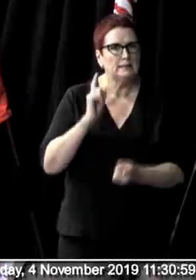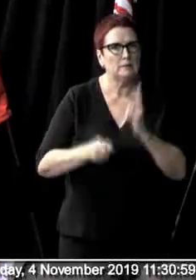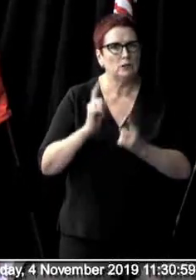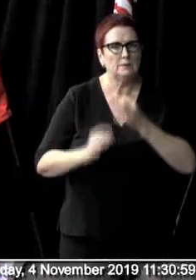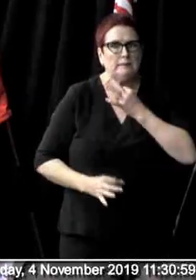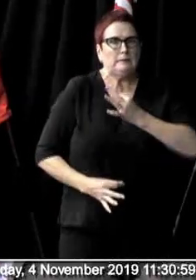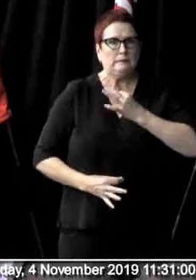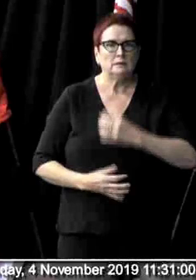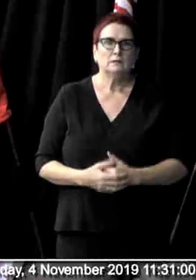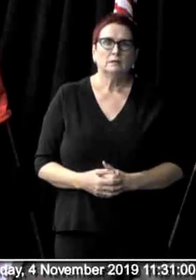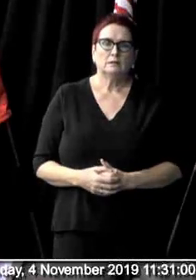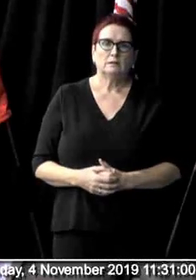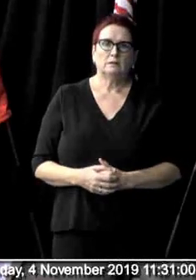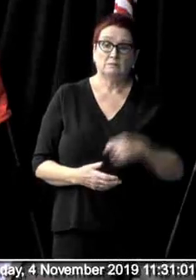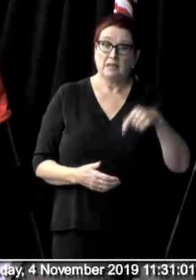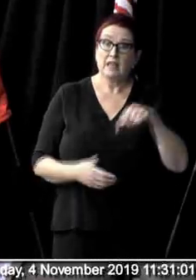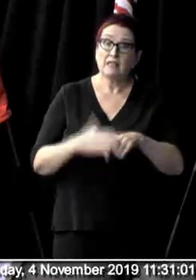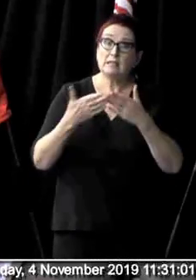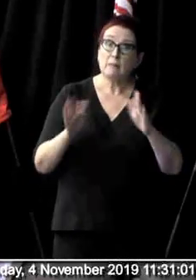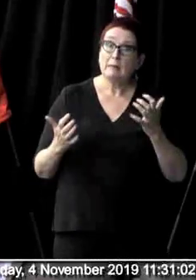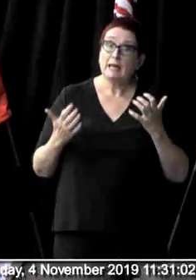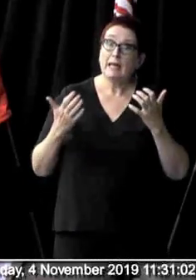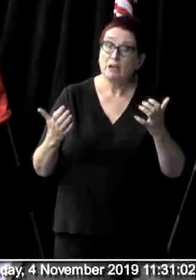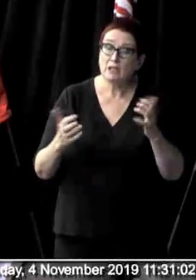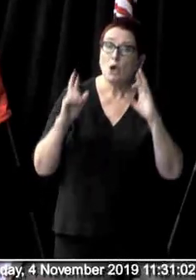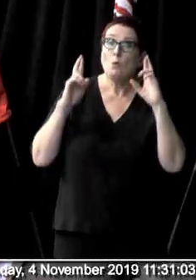And in this public hearing, it’s our hope that the voices of the children